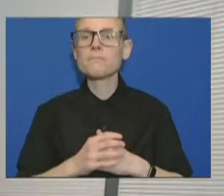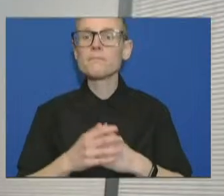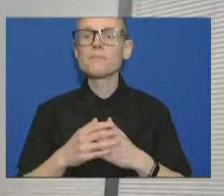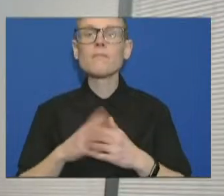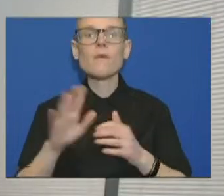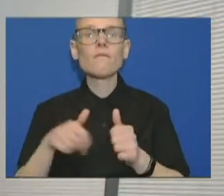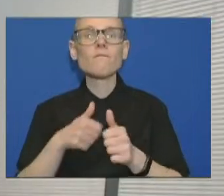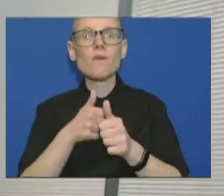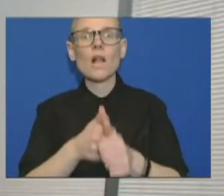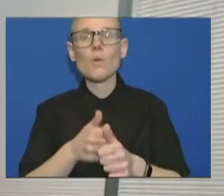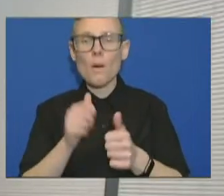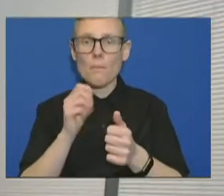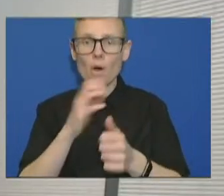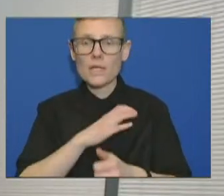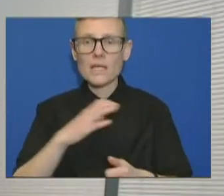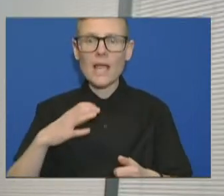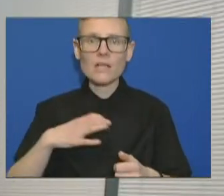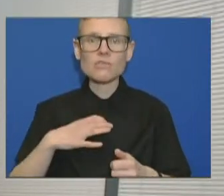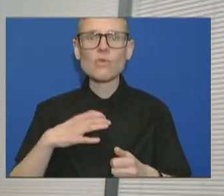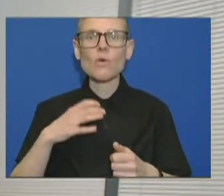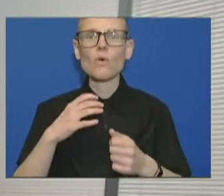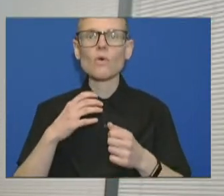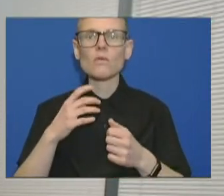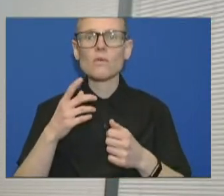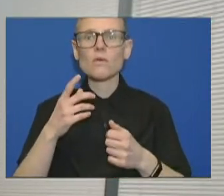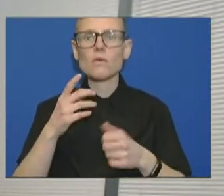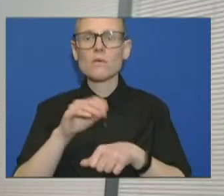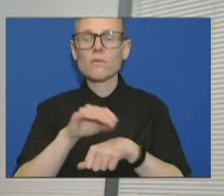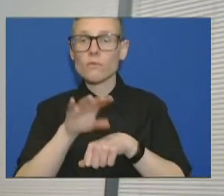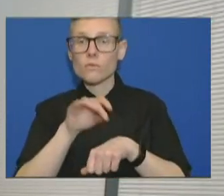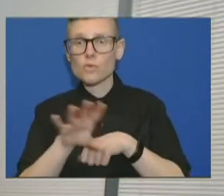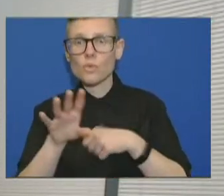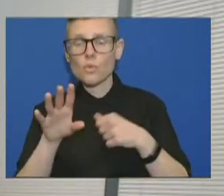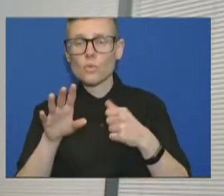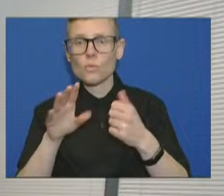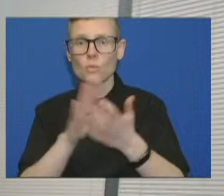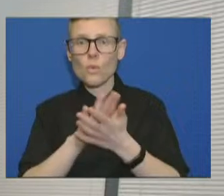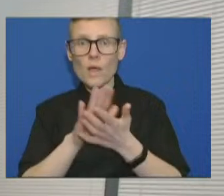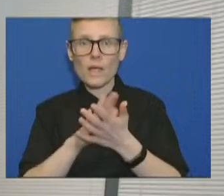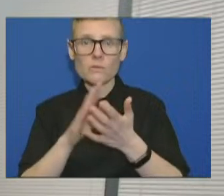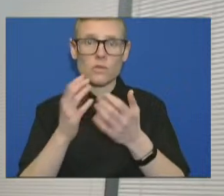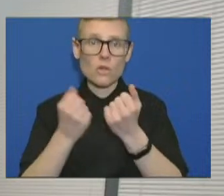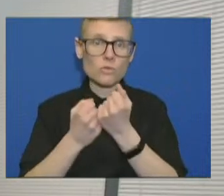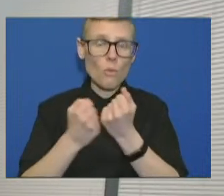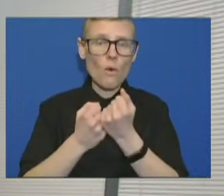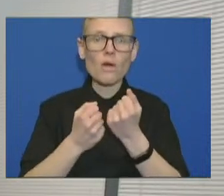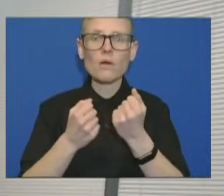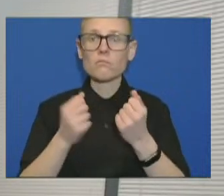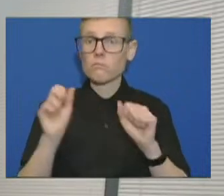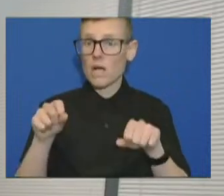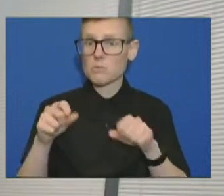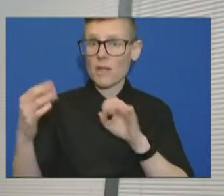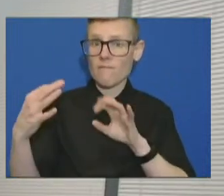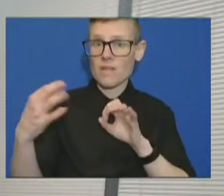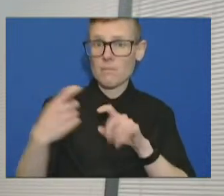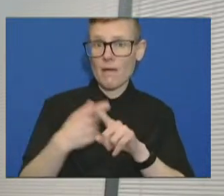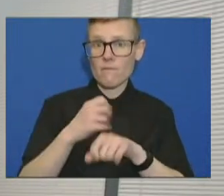rid of that hybrid math program. Another question follow up on council support. Is it possible